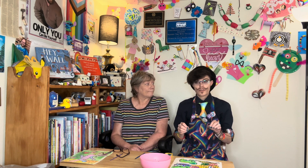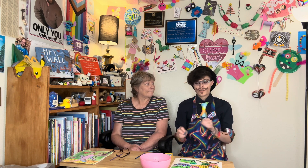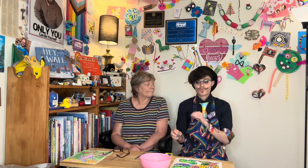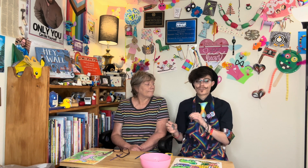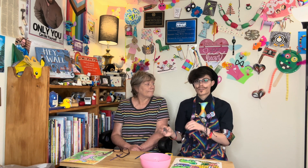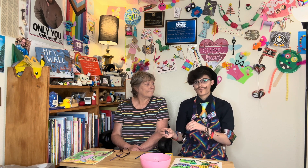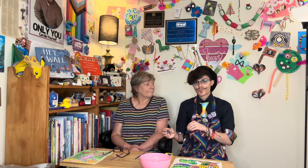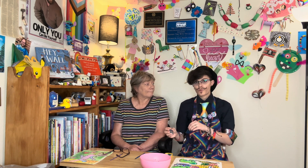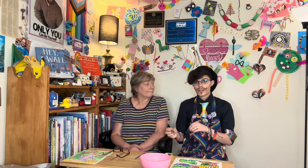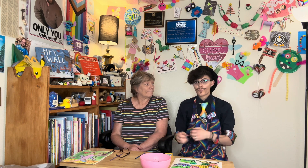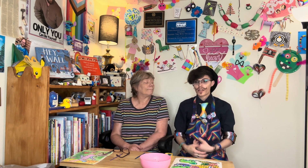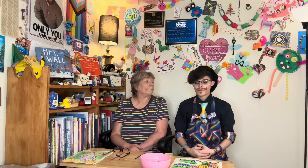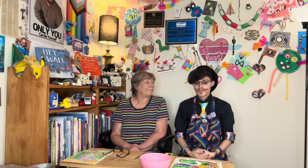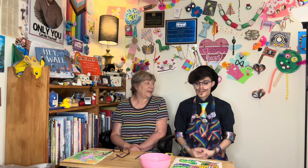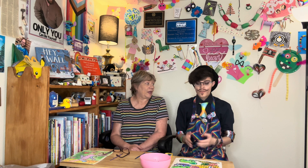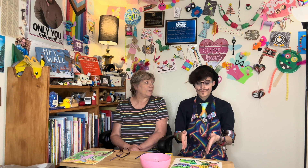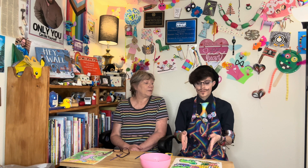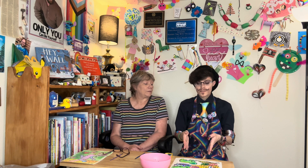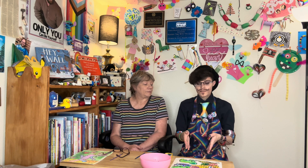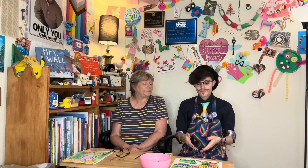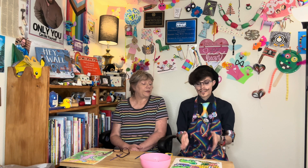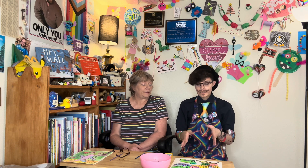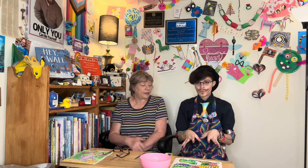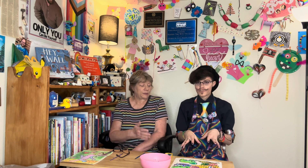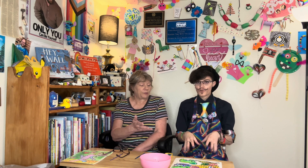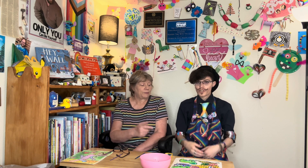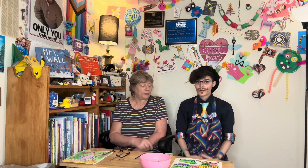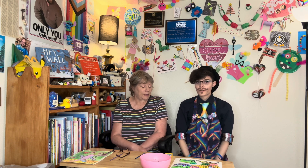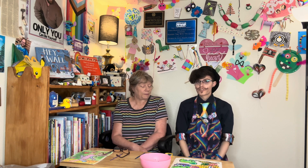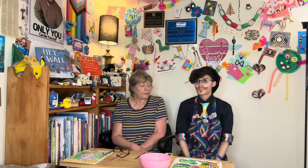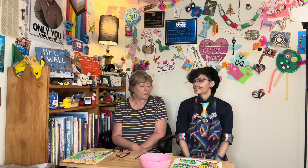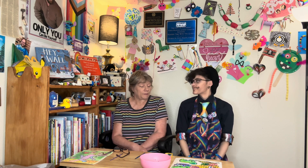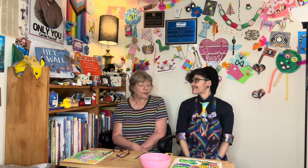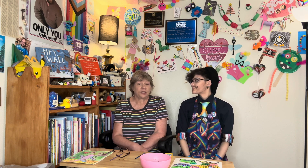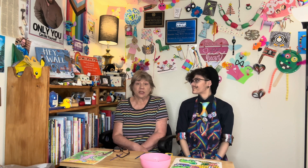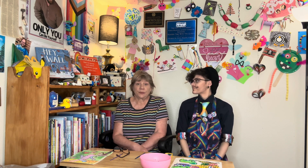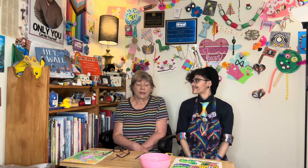it, especially after you get it wet. This one is a little bit sturdier. BARB: Yep, yep. So you just want to